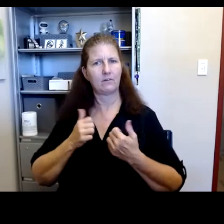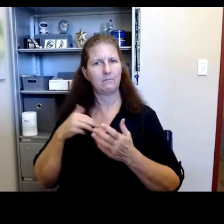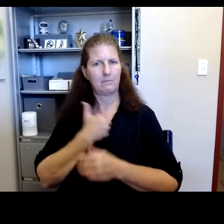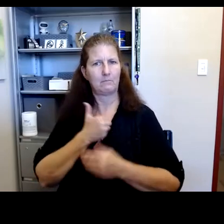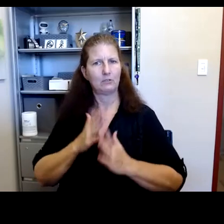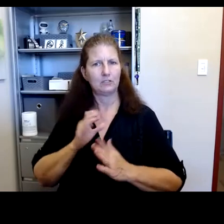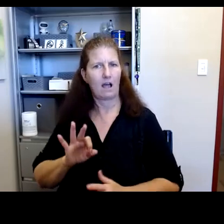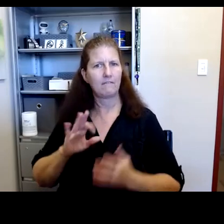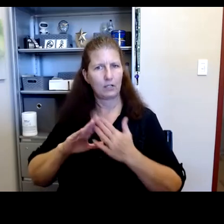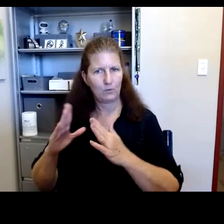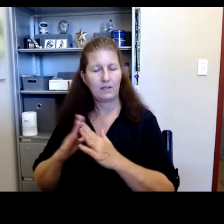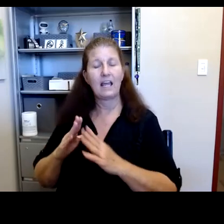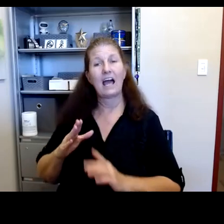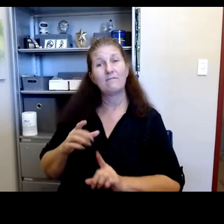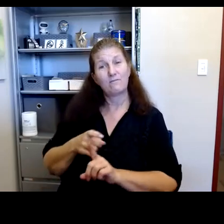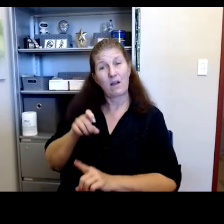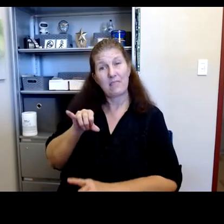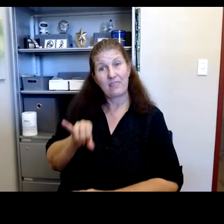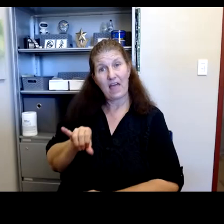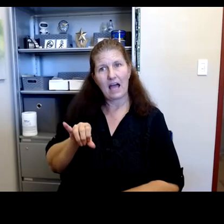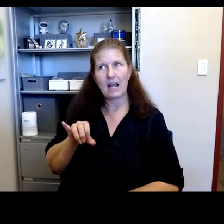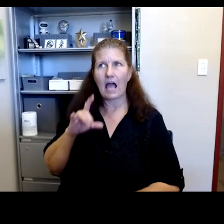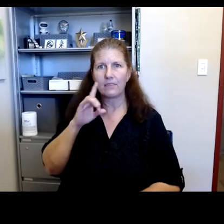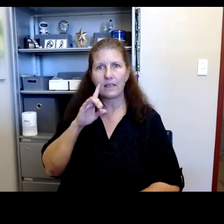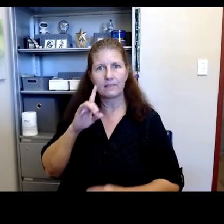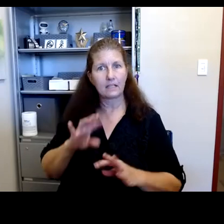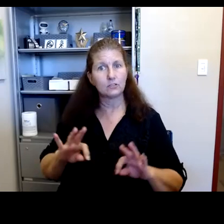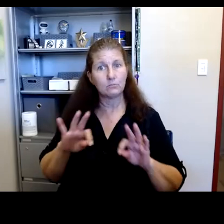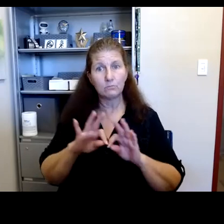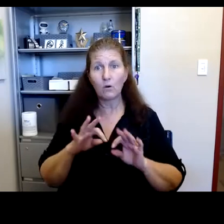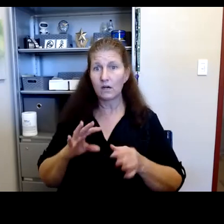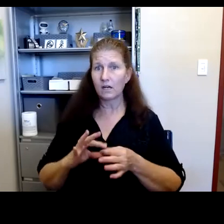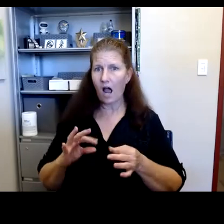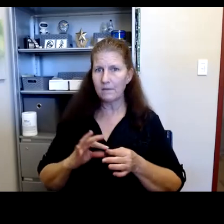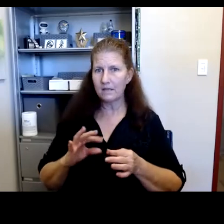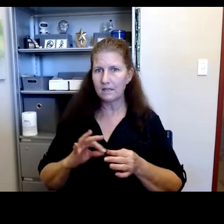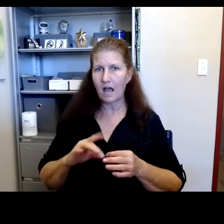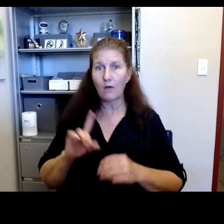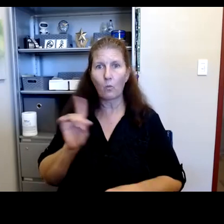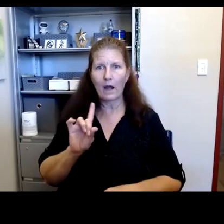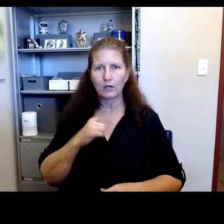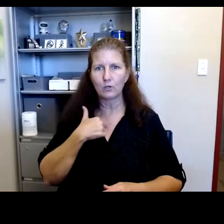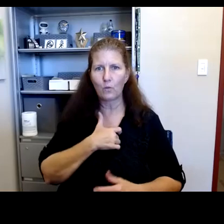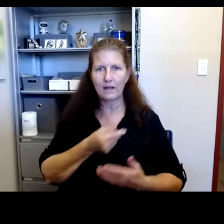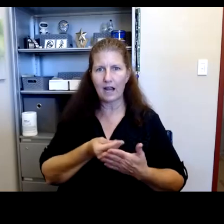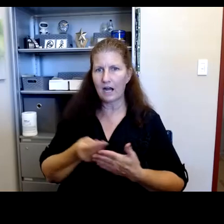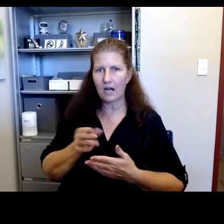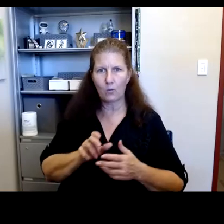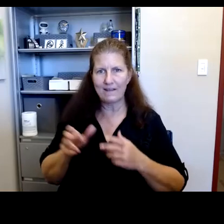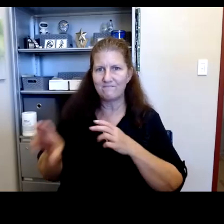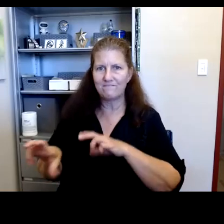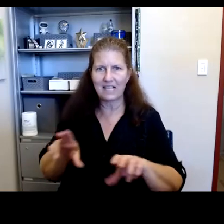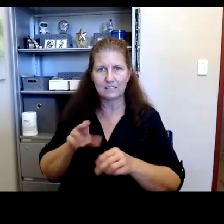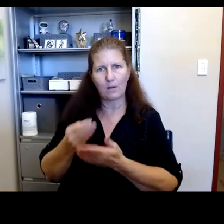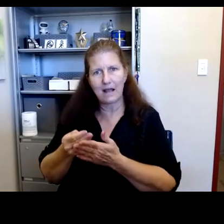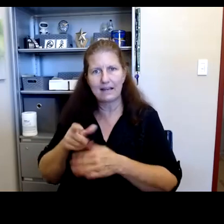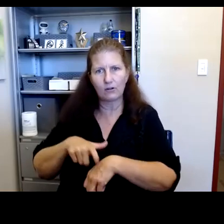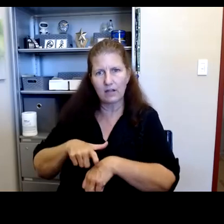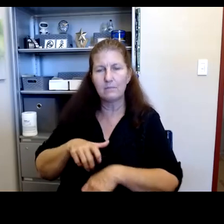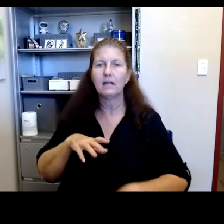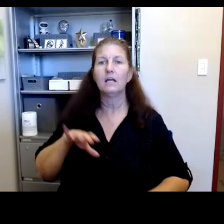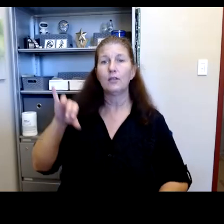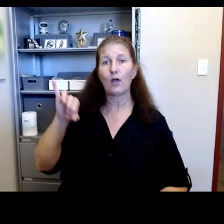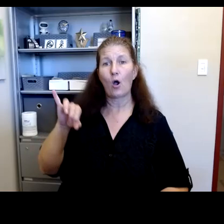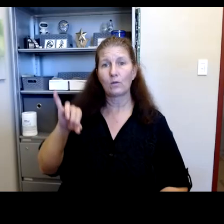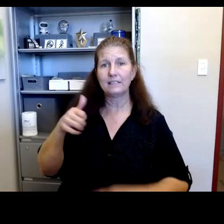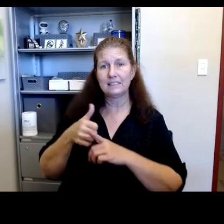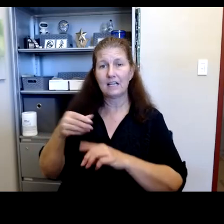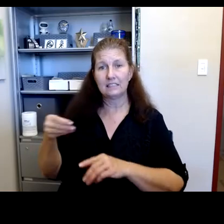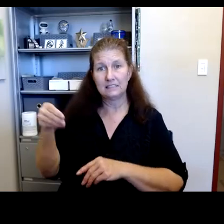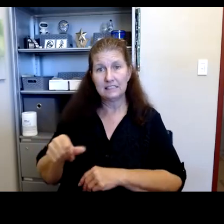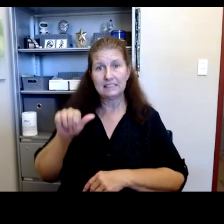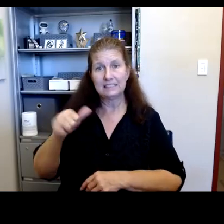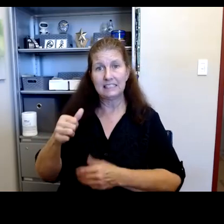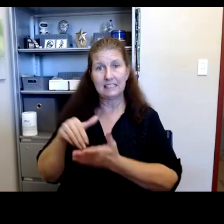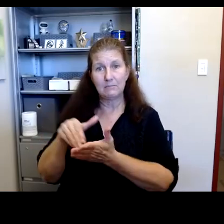Robyn Thomas: with that I think There's an important comment about where we invest in these issues. You know the fact that the city of Oakland invested, you know, ten million dollars in this program